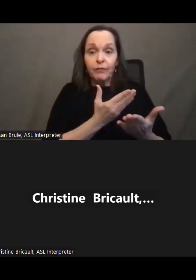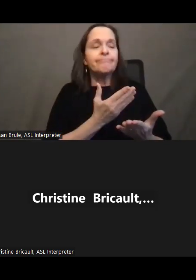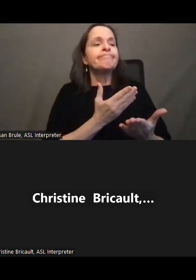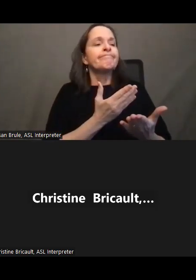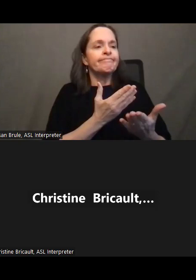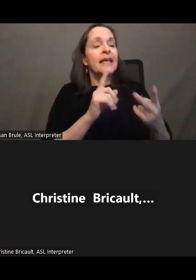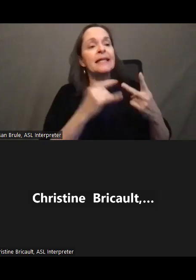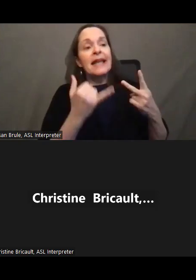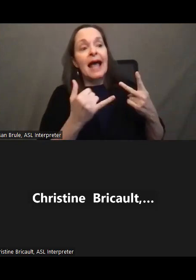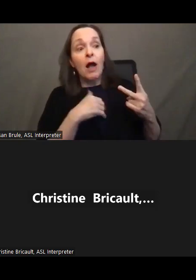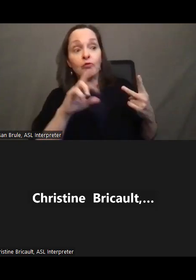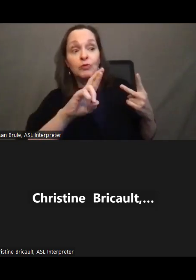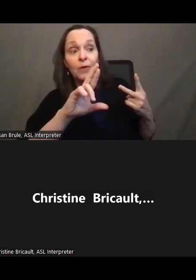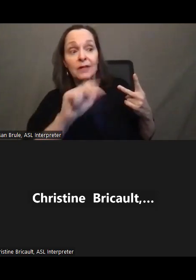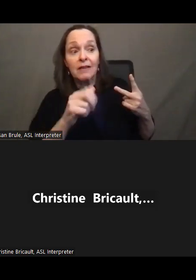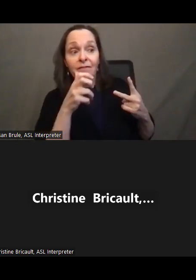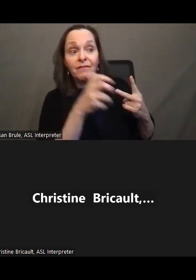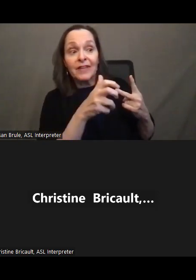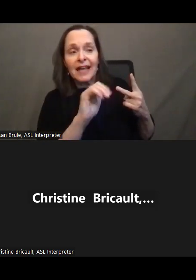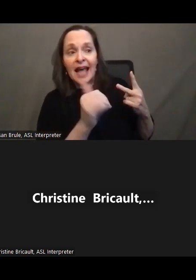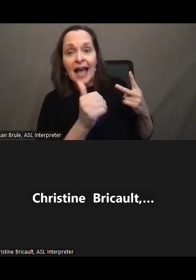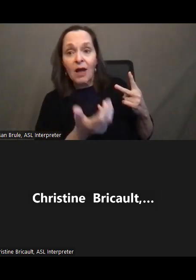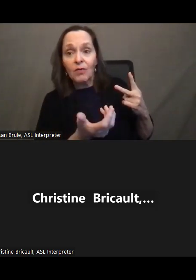It might not be reasonable to allow him more time to prepare the minutes,